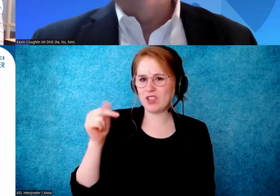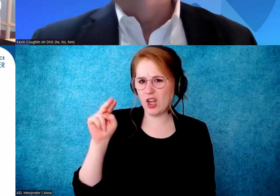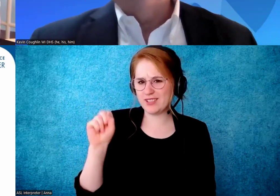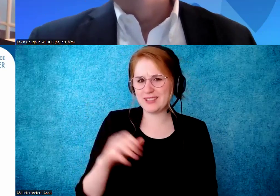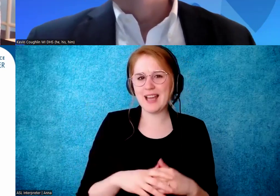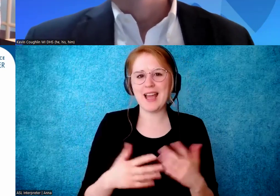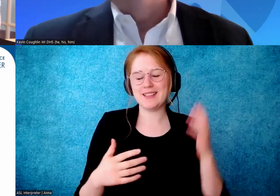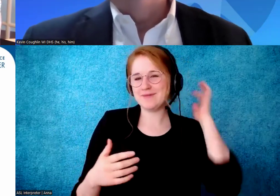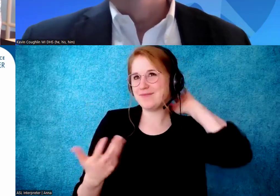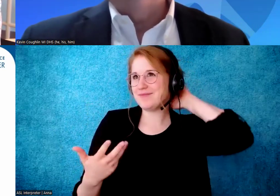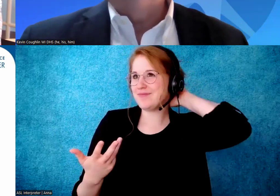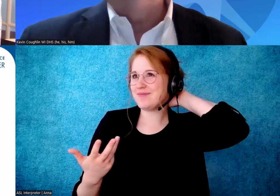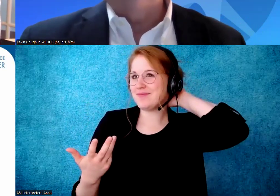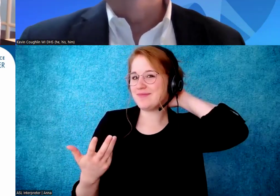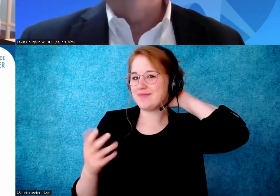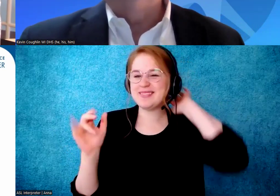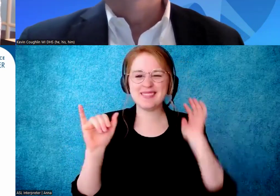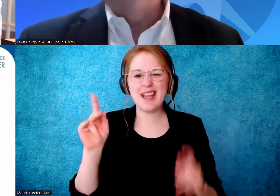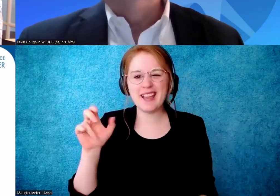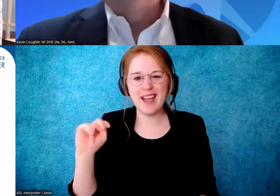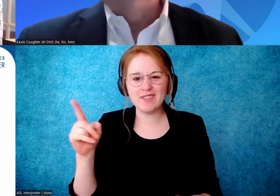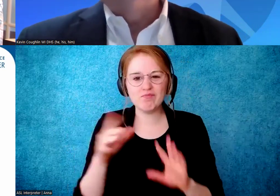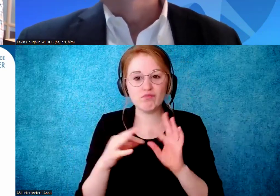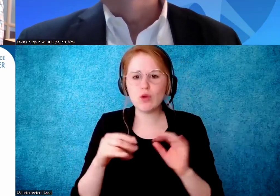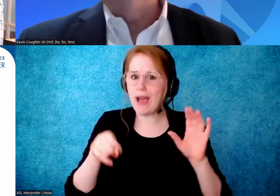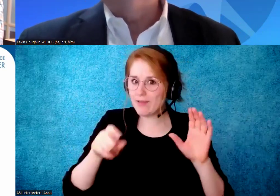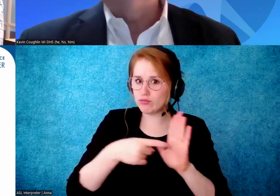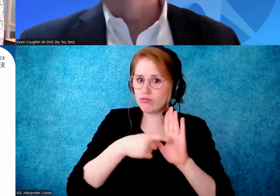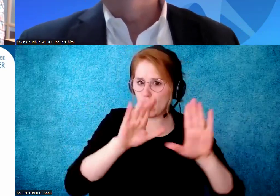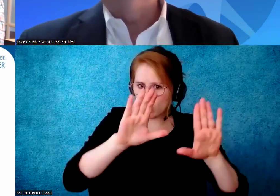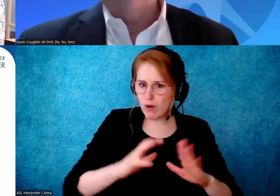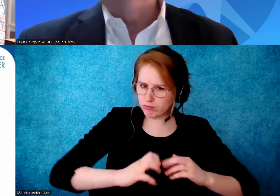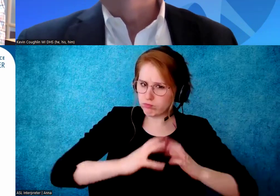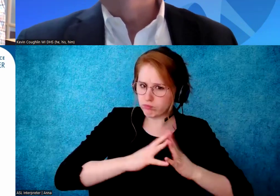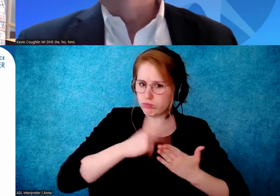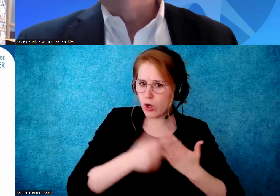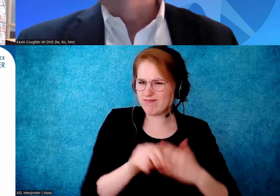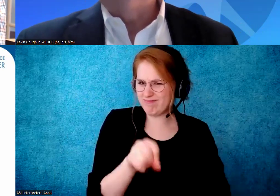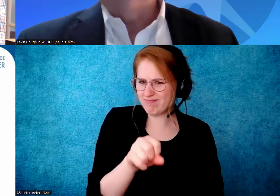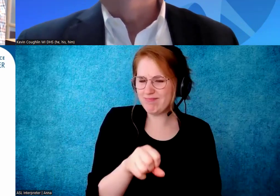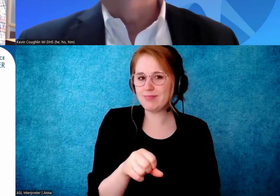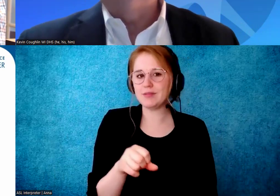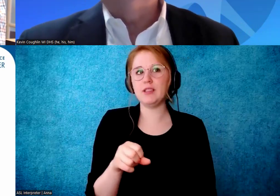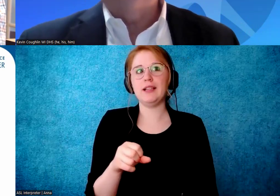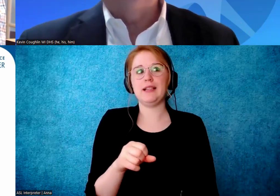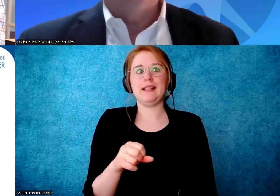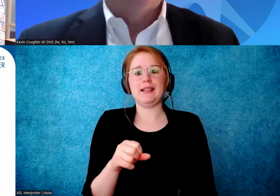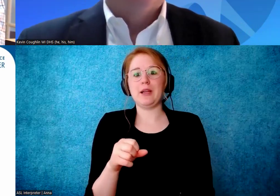not only as Kevin said, you have to have a great program, but you also have to, you're also asking people